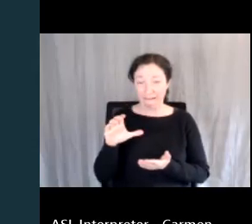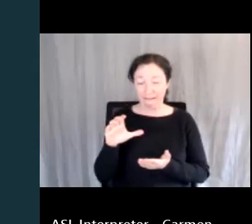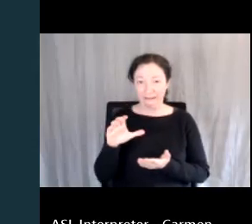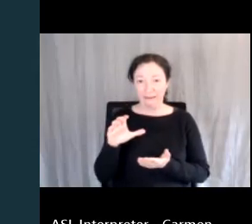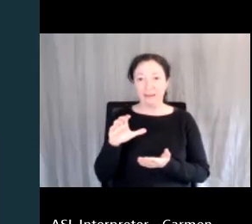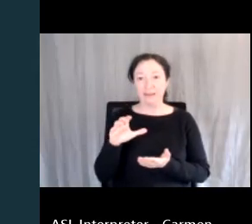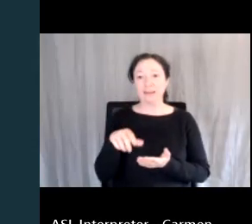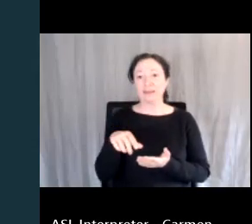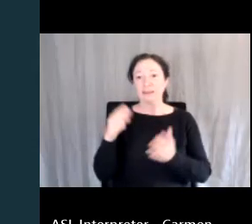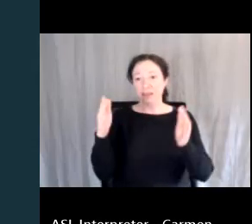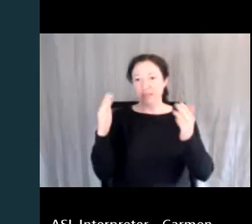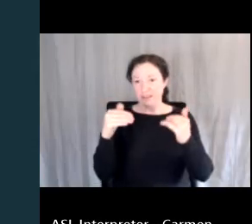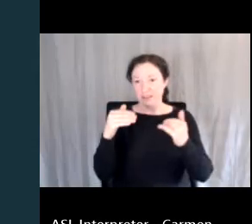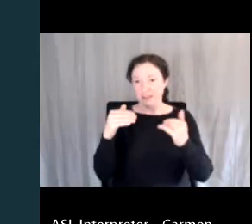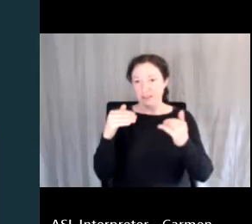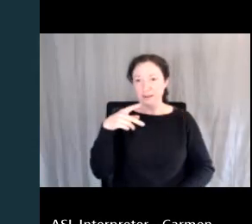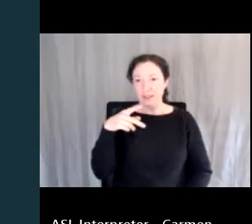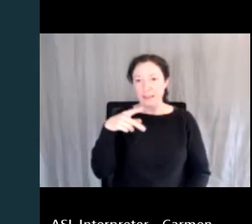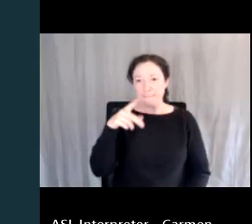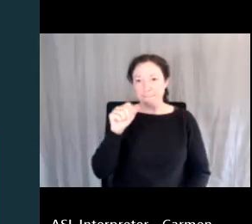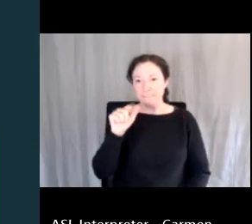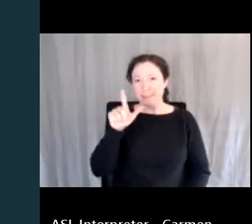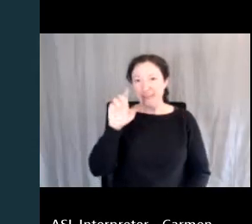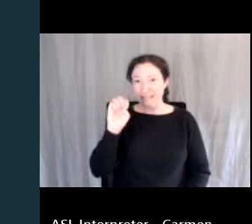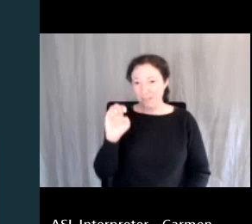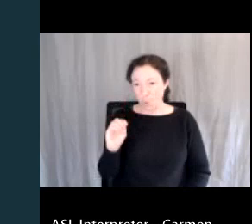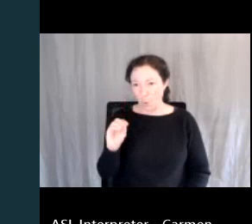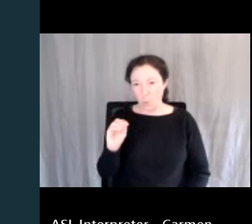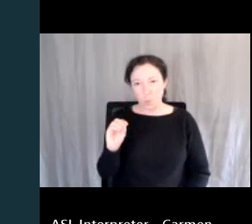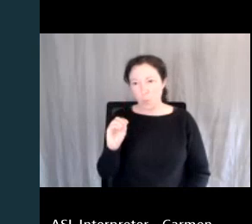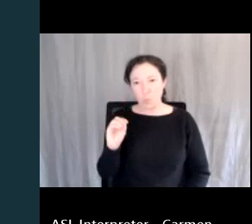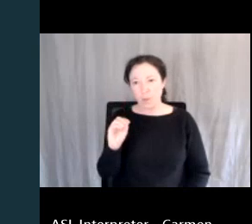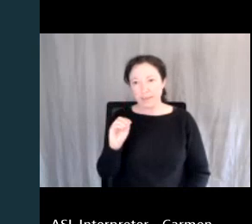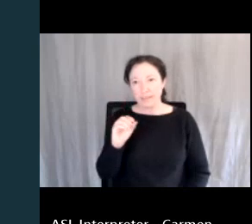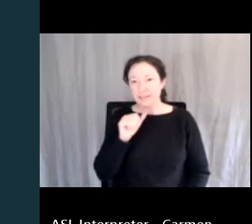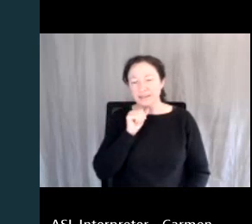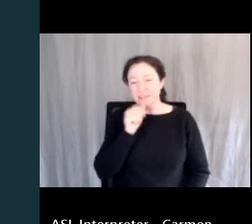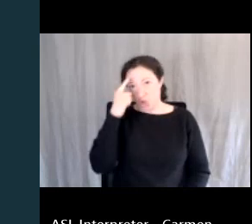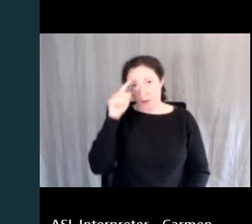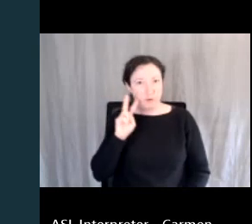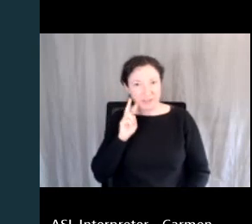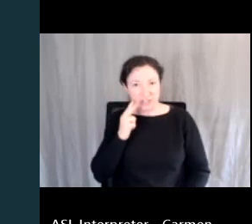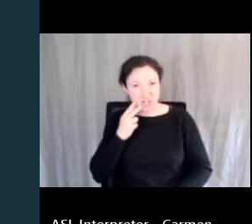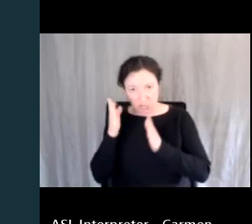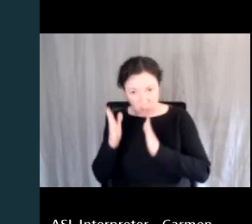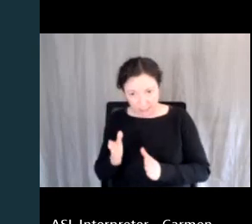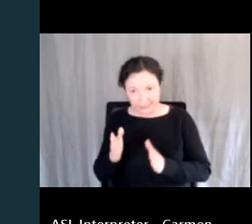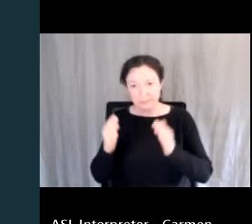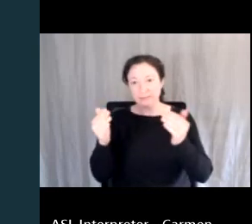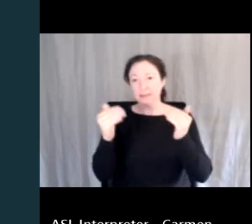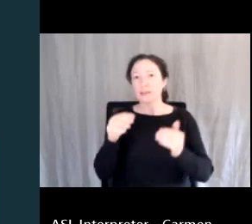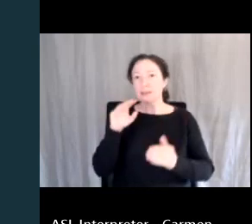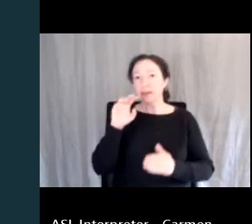It's not a diet for vegetarians. Mediterranean diet can totally be a diet for pescatarians or vegetarians. Healthy fats, lots of vegetables,